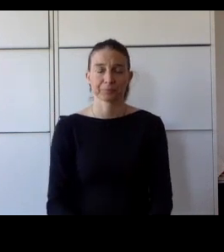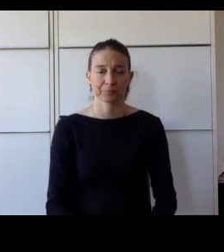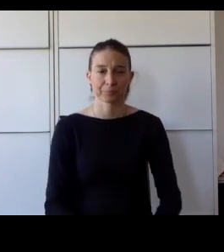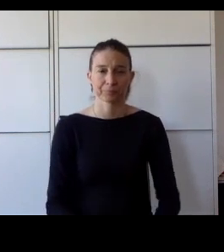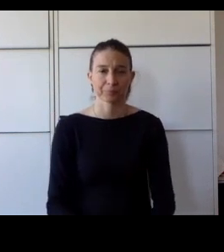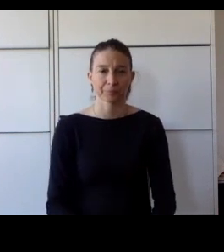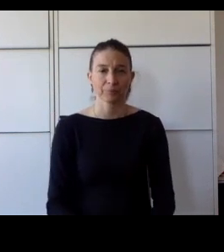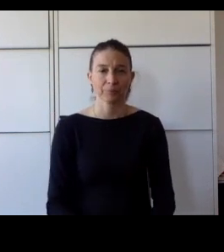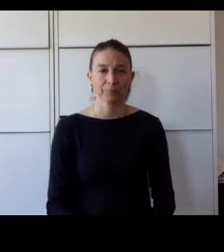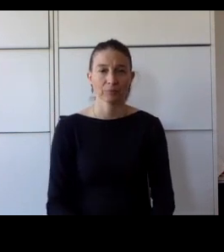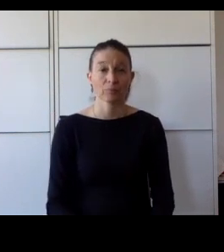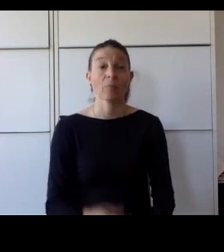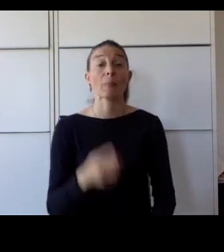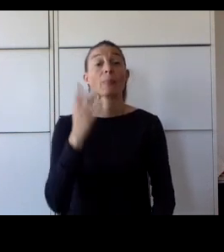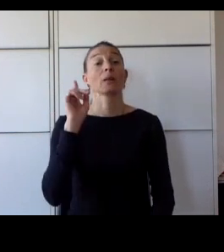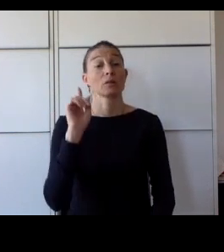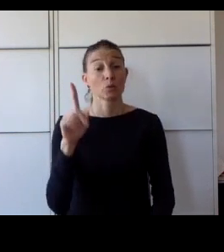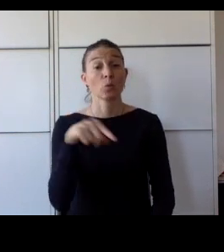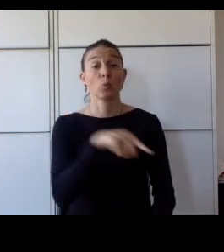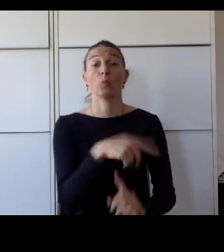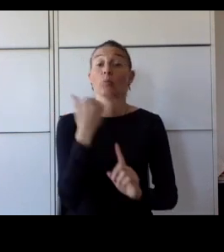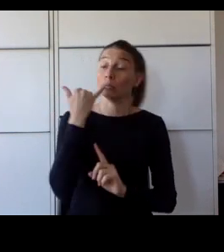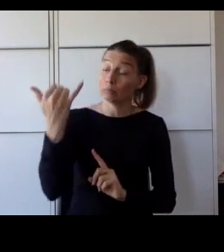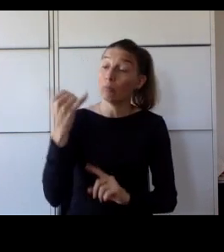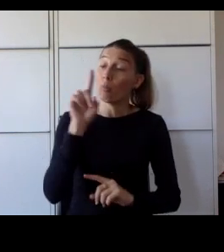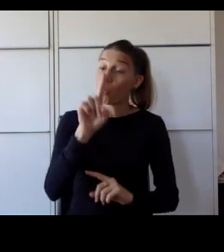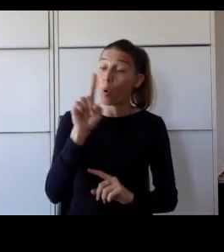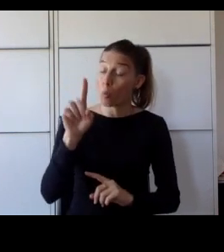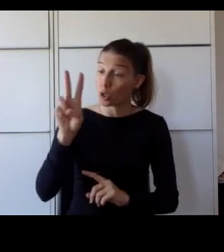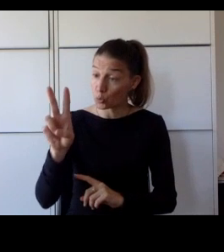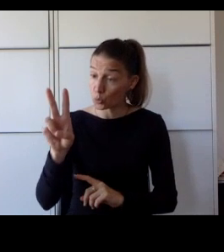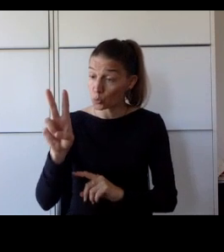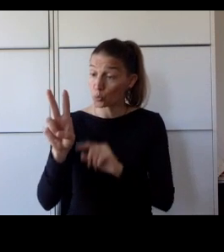to the number 112 is possible at least with the same level of speed